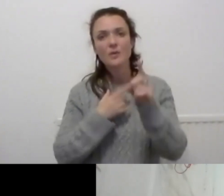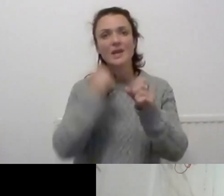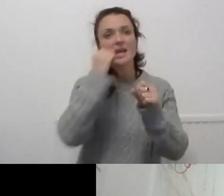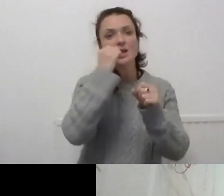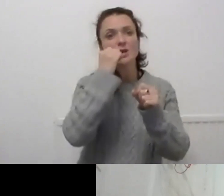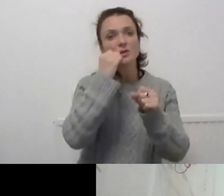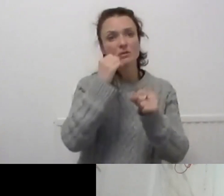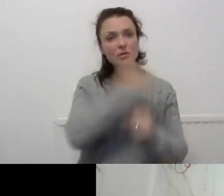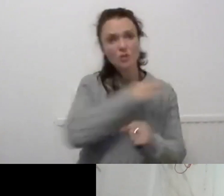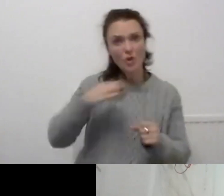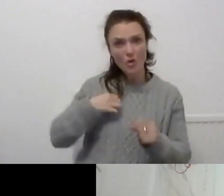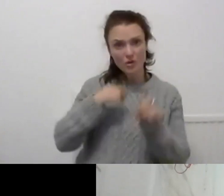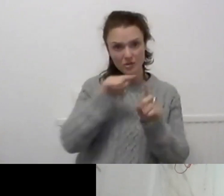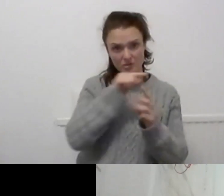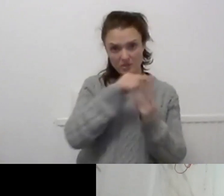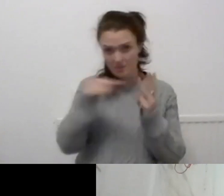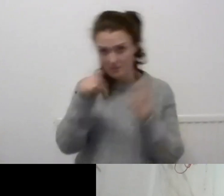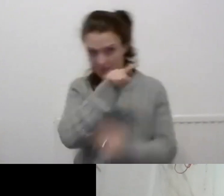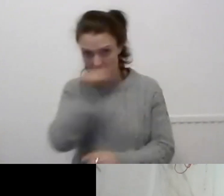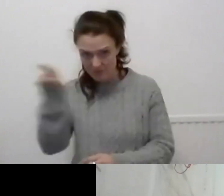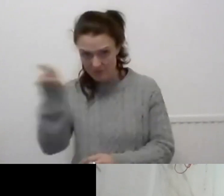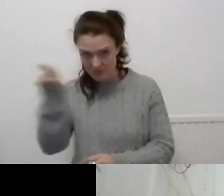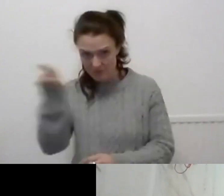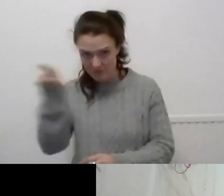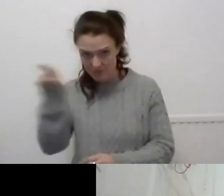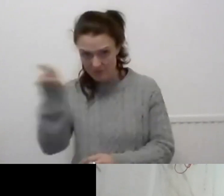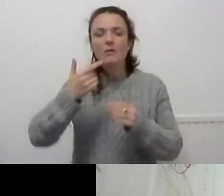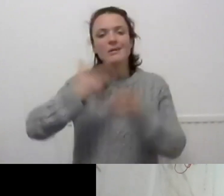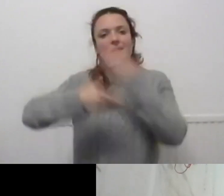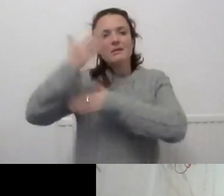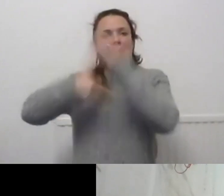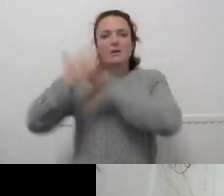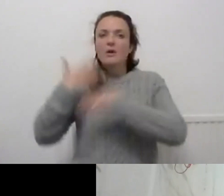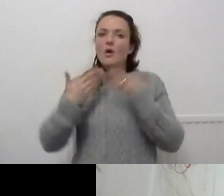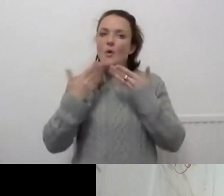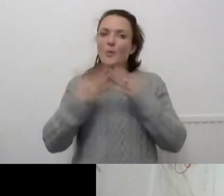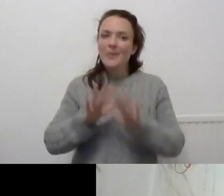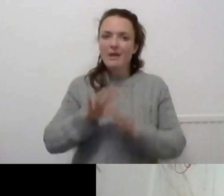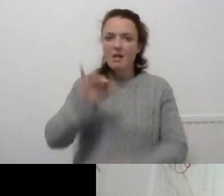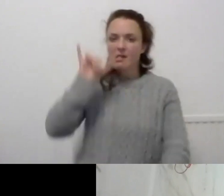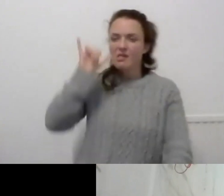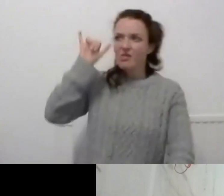Byrd has been historically huge mistrust about the big pharma companies that they're going to make